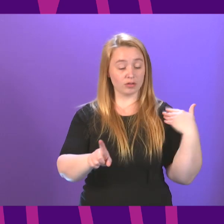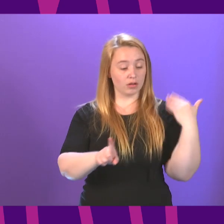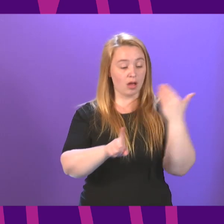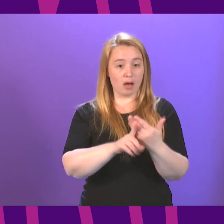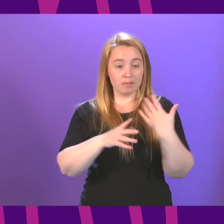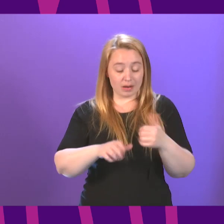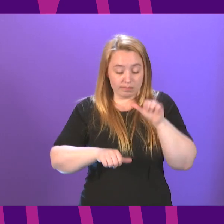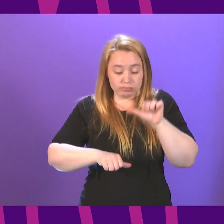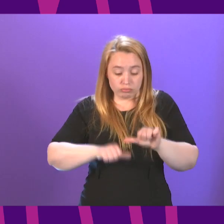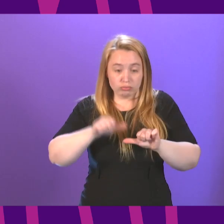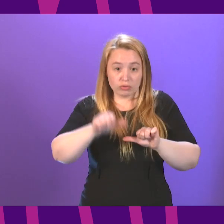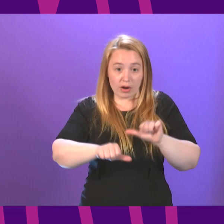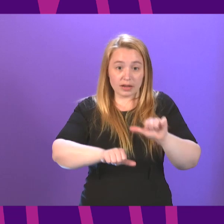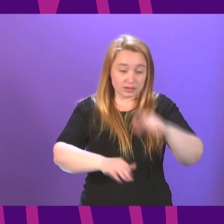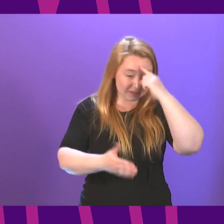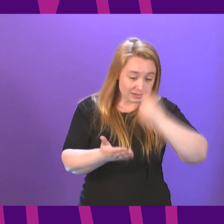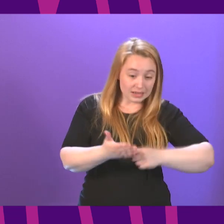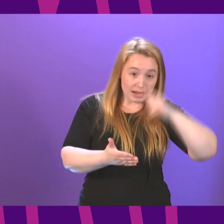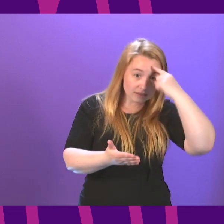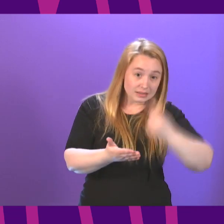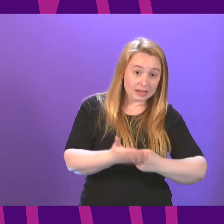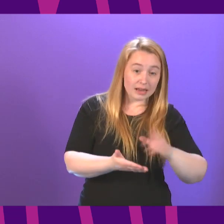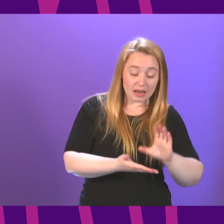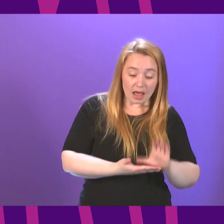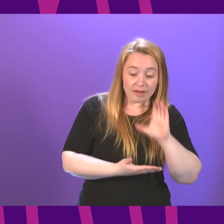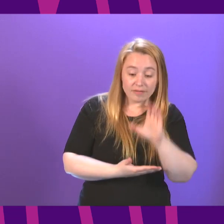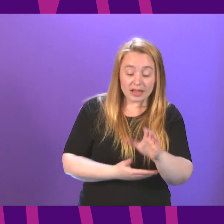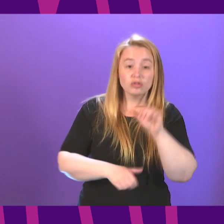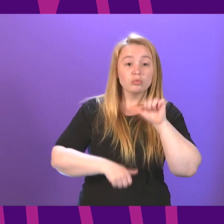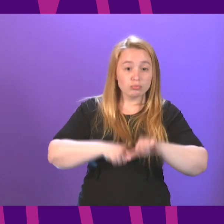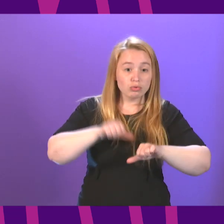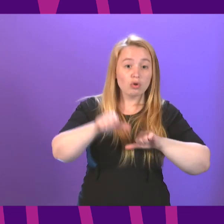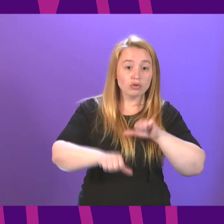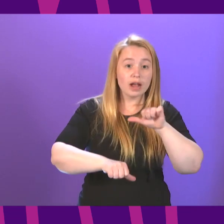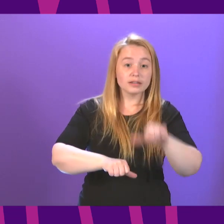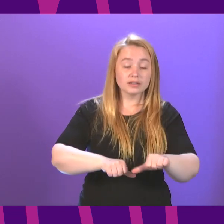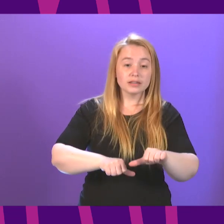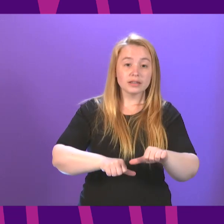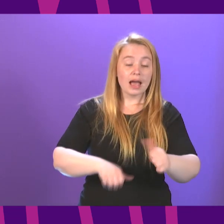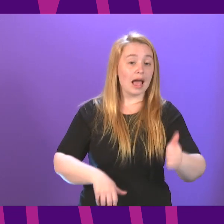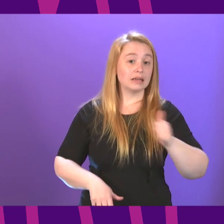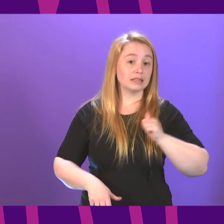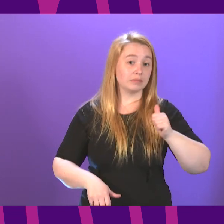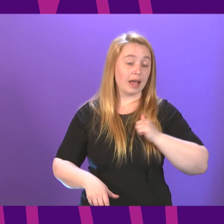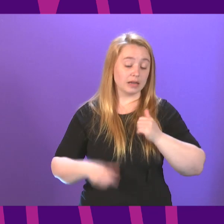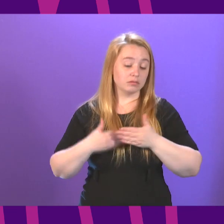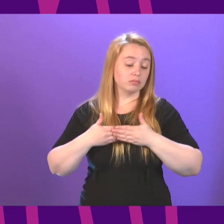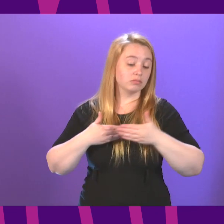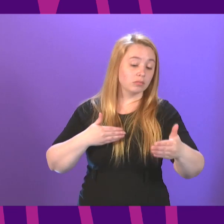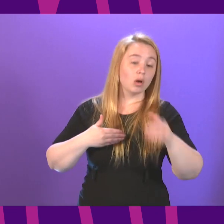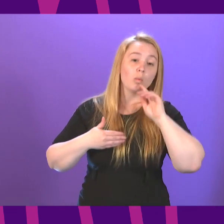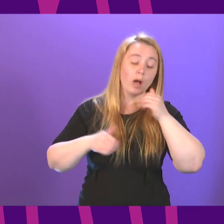taking the decisions and making the investments to progress that work. Building on the progress